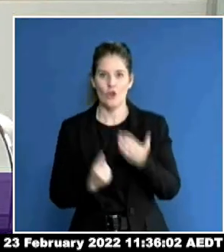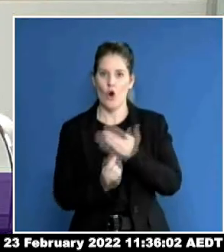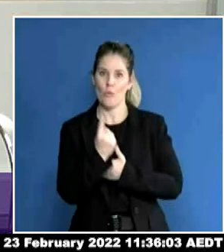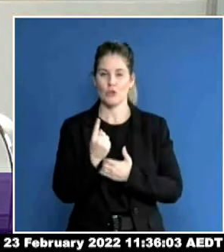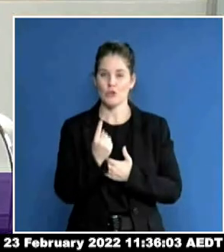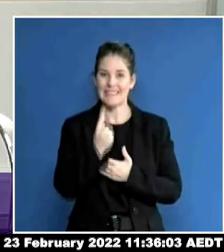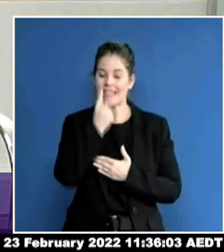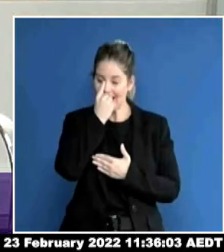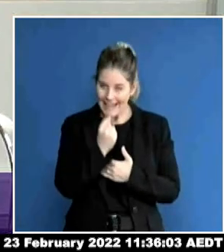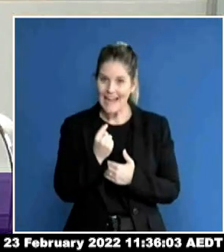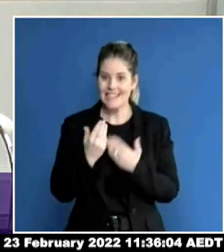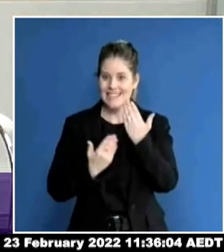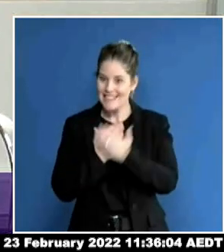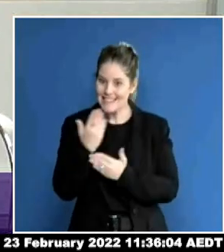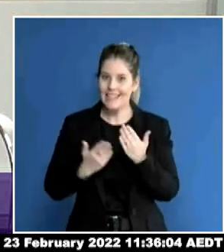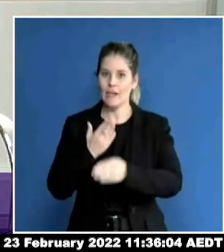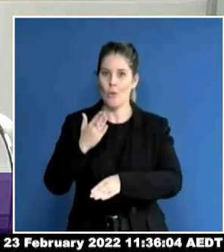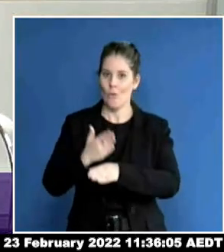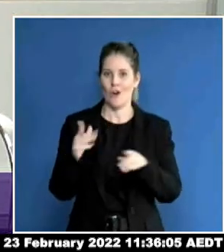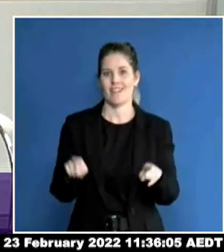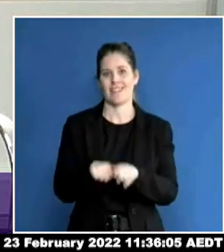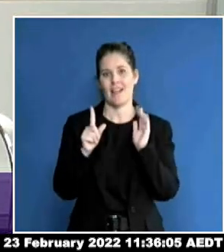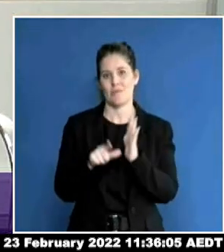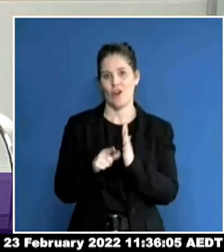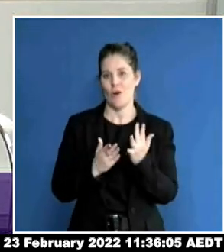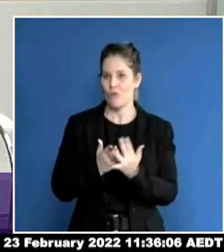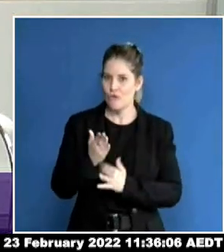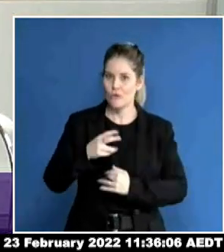sometimes are educating them. That could be worked on a lot more. We're finding that's missing.